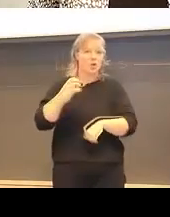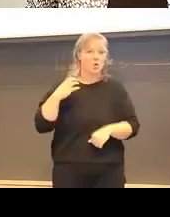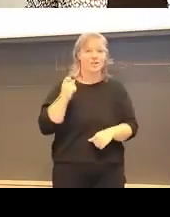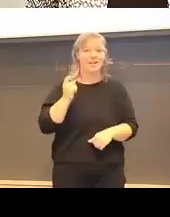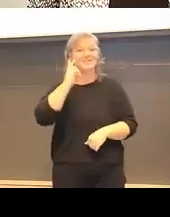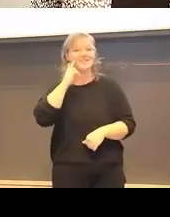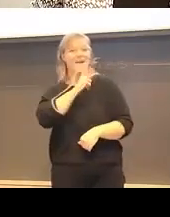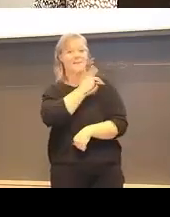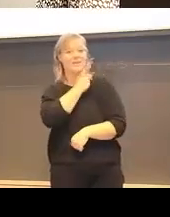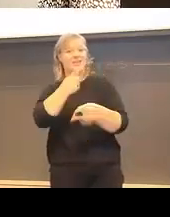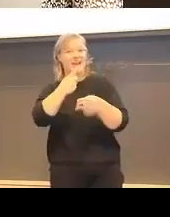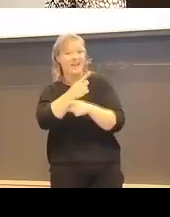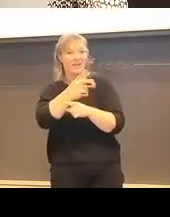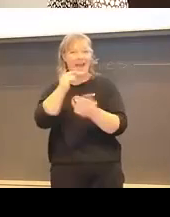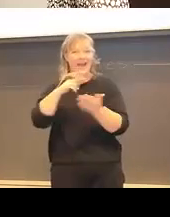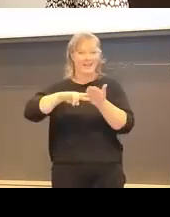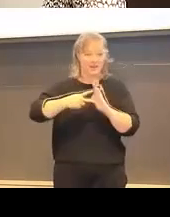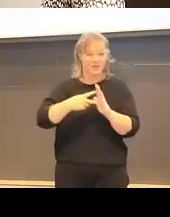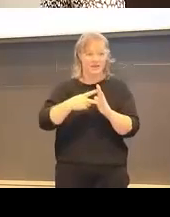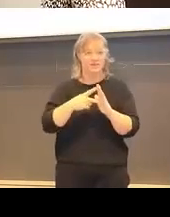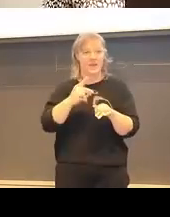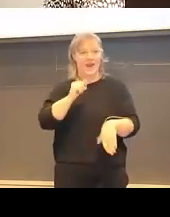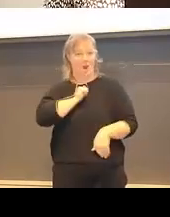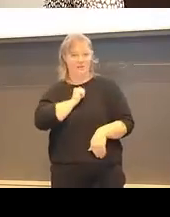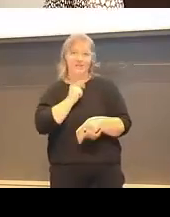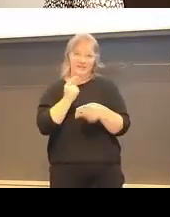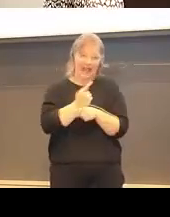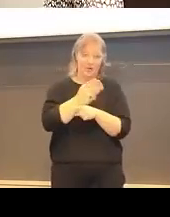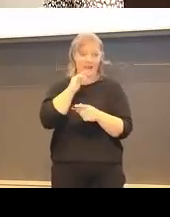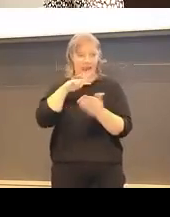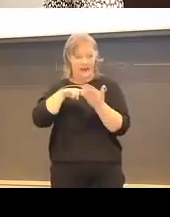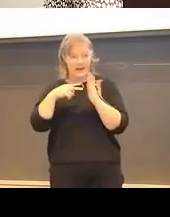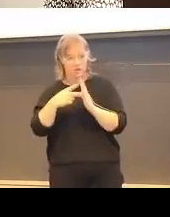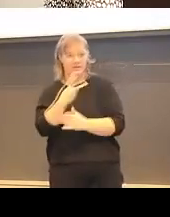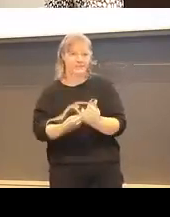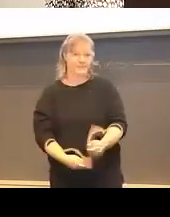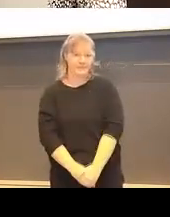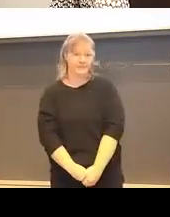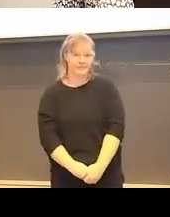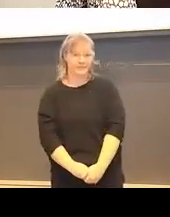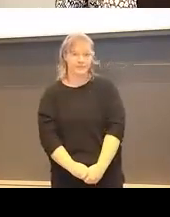accurately and intentionally and seeing ourselves accurately and intentionally the development of